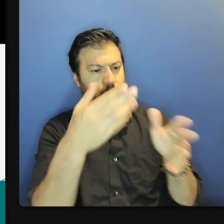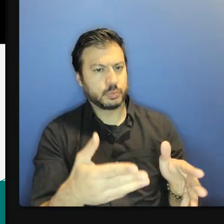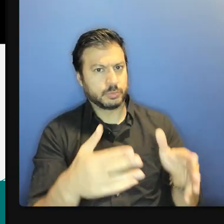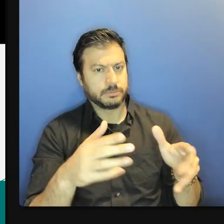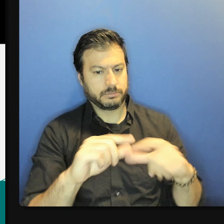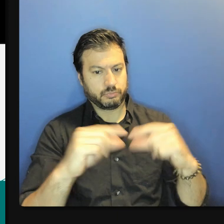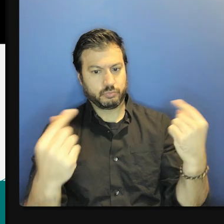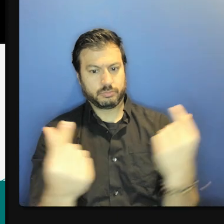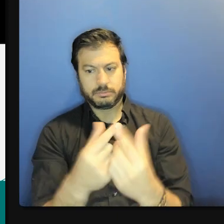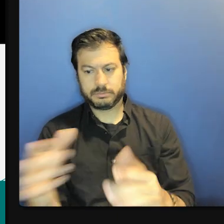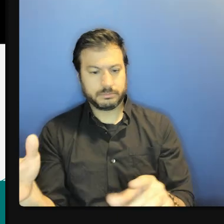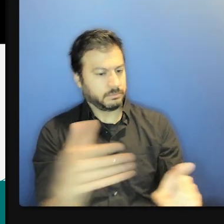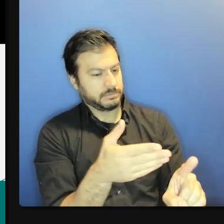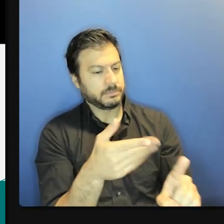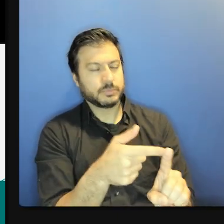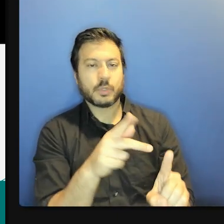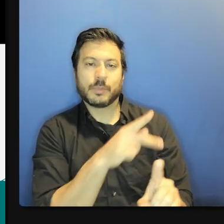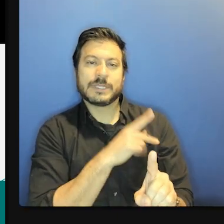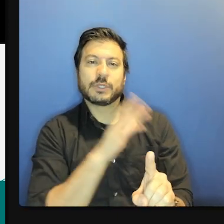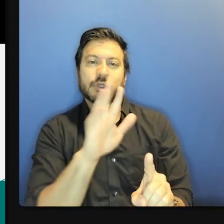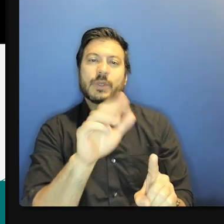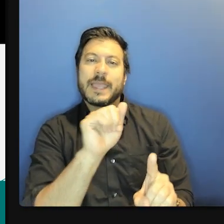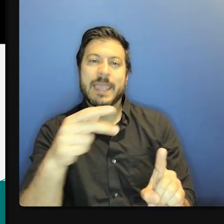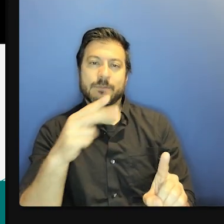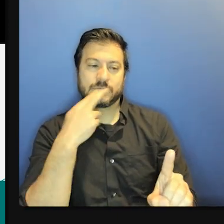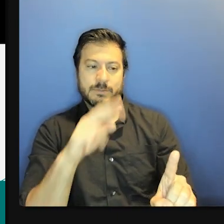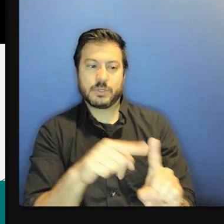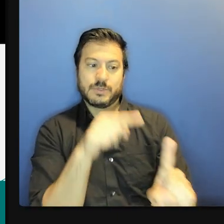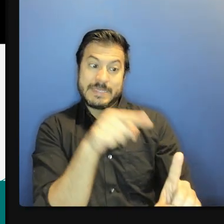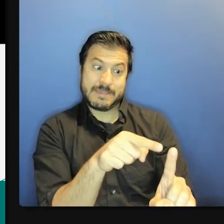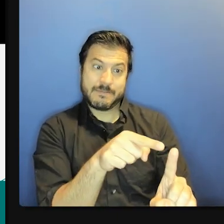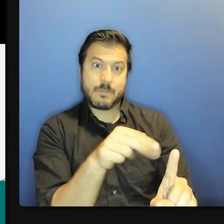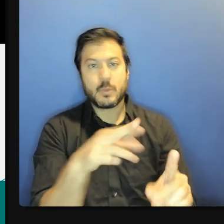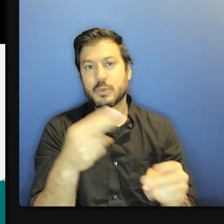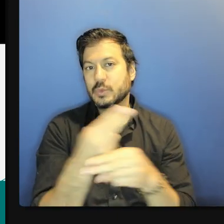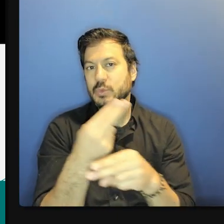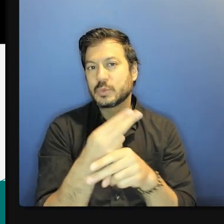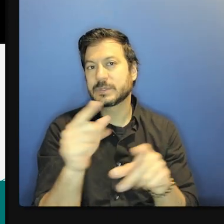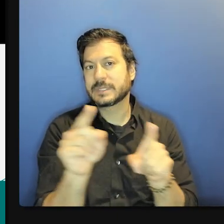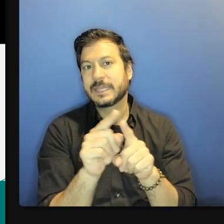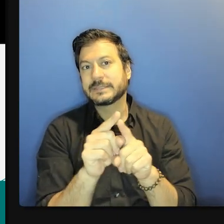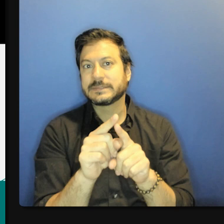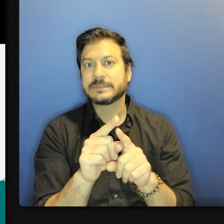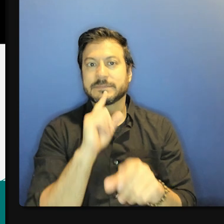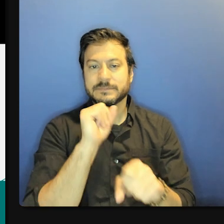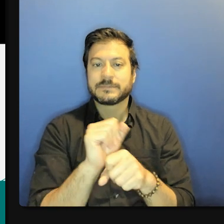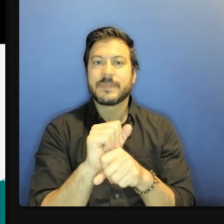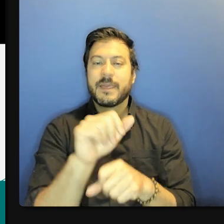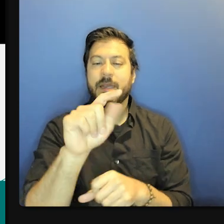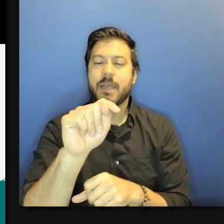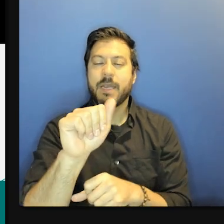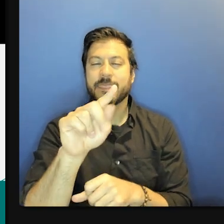out of a group of enrolled users to personalize your app's response to him or to use as an additional authentication factor.